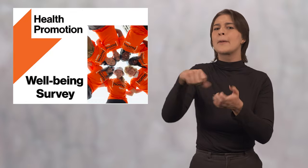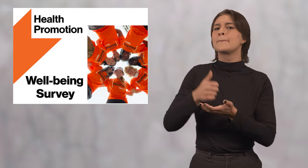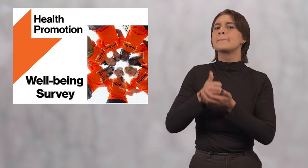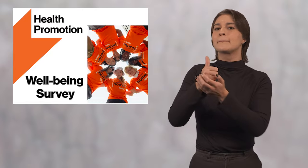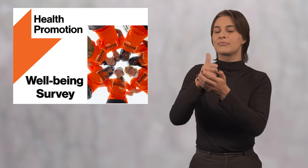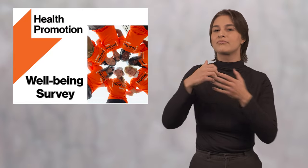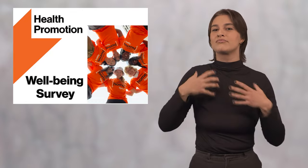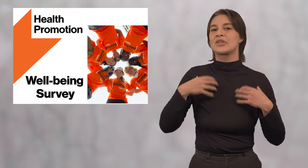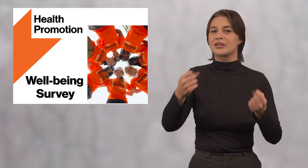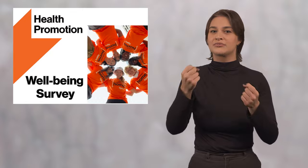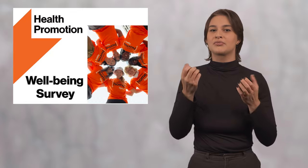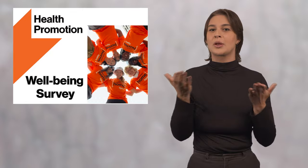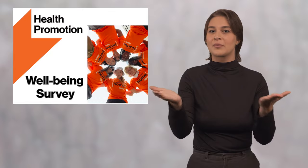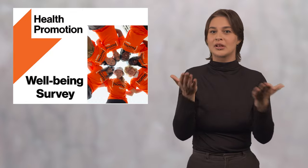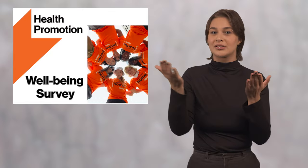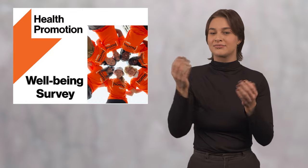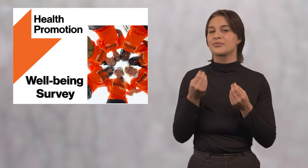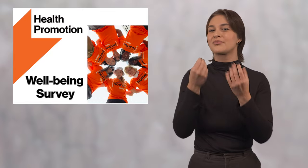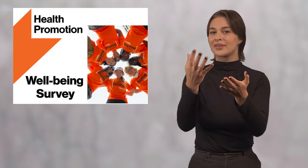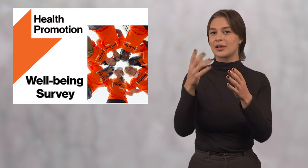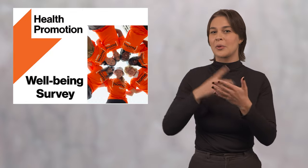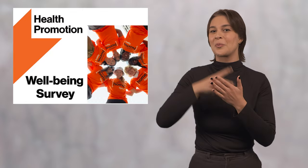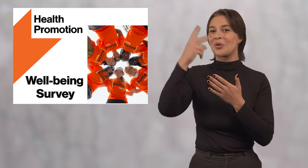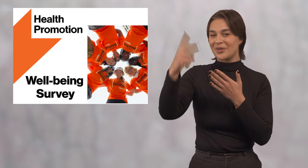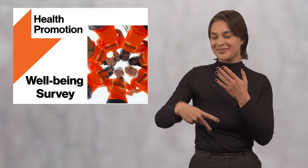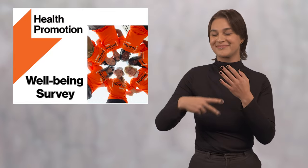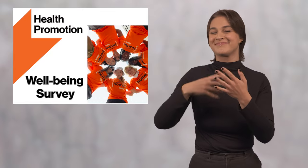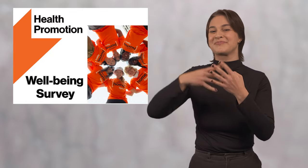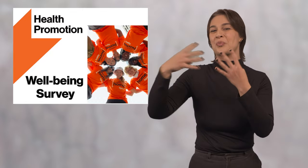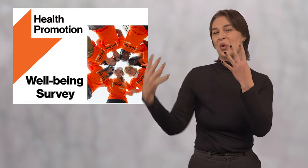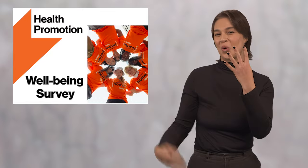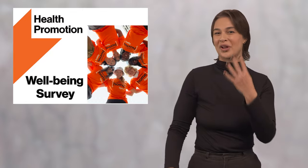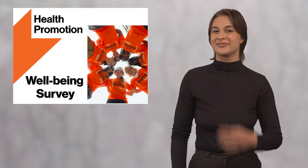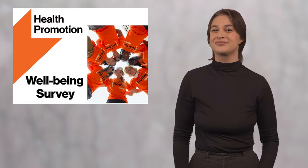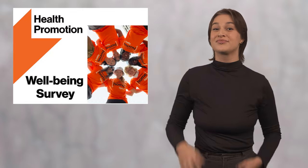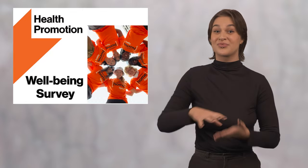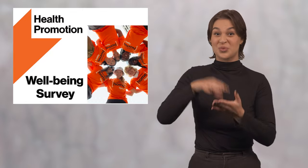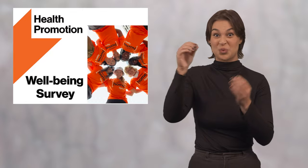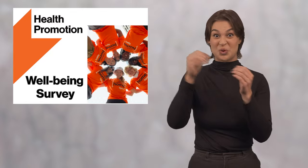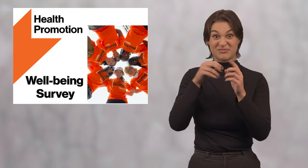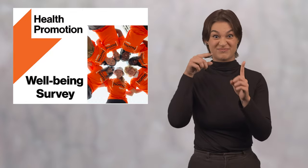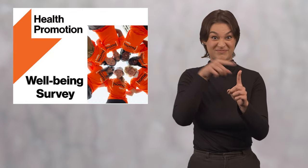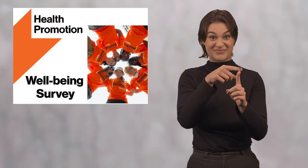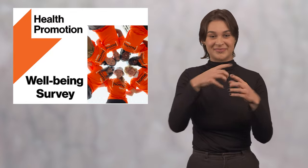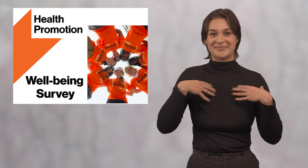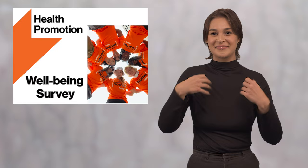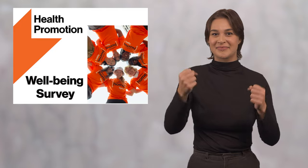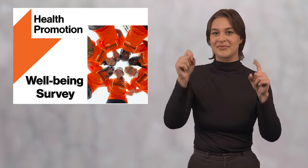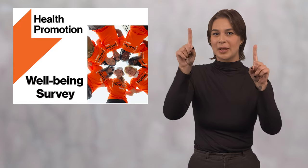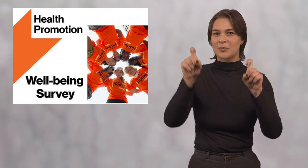Your responses are confidential and can help improve well-being services, offerings, programs, and more!